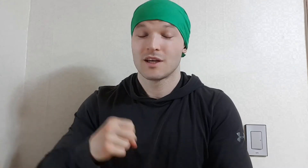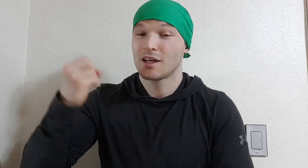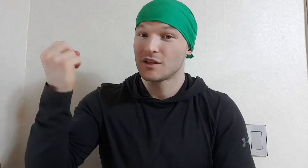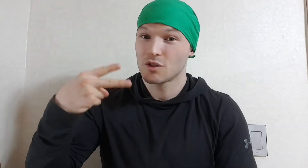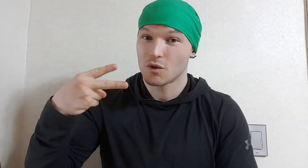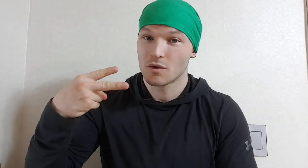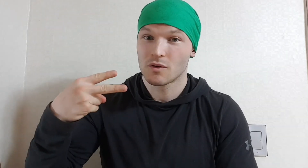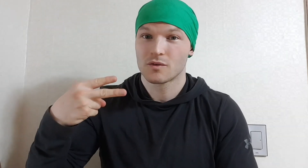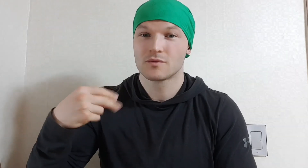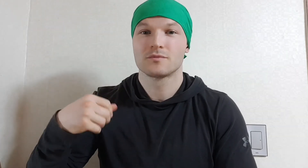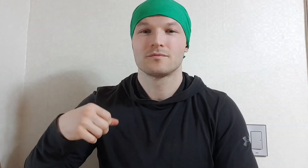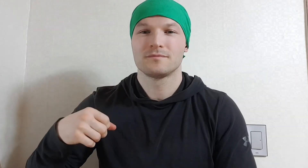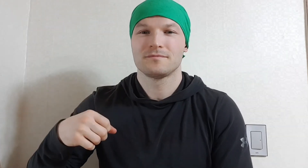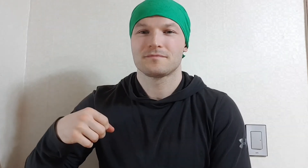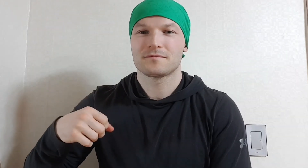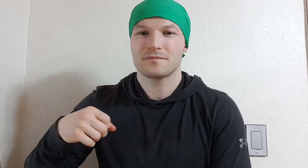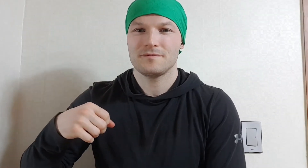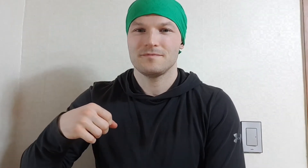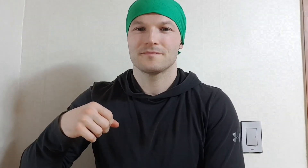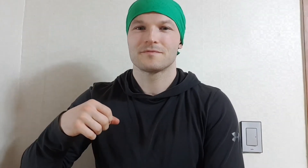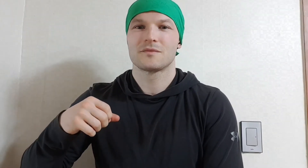also,